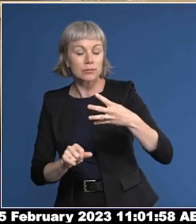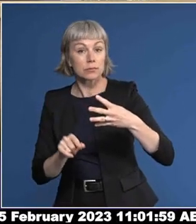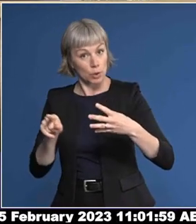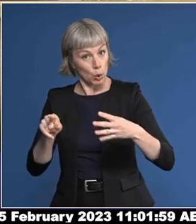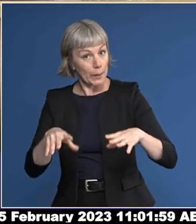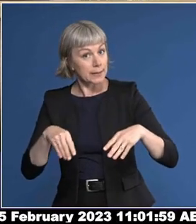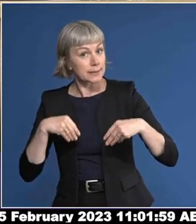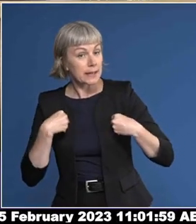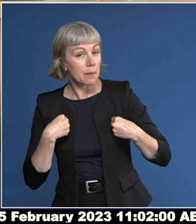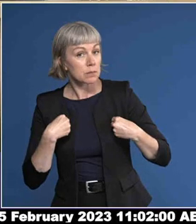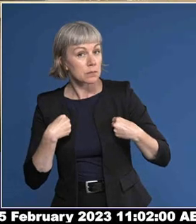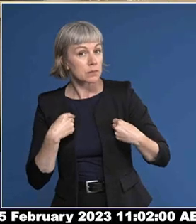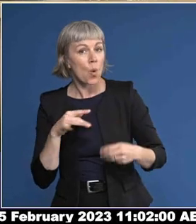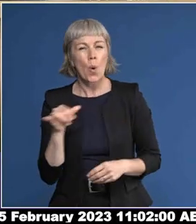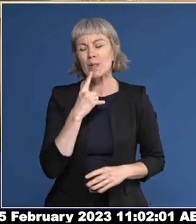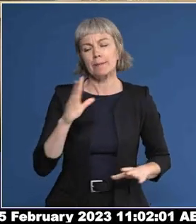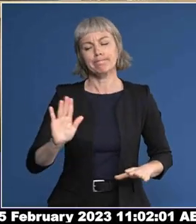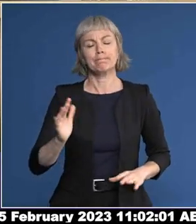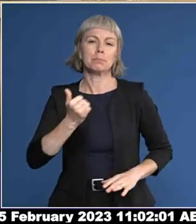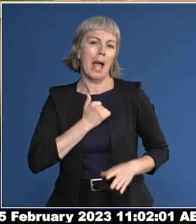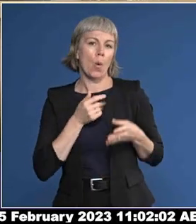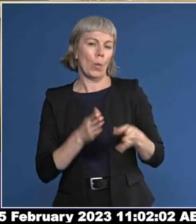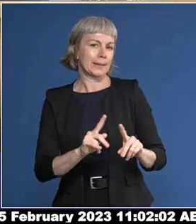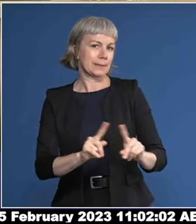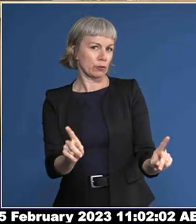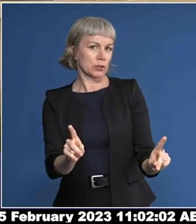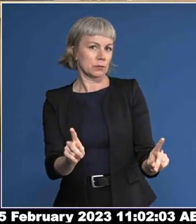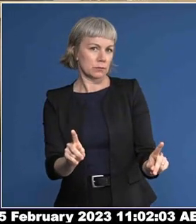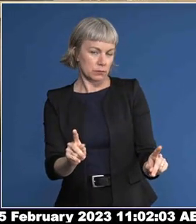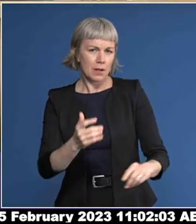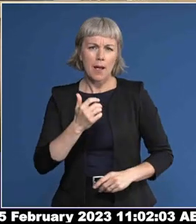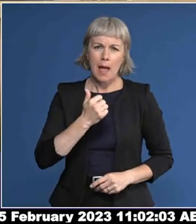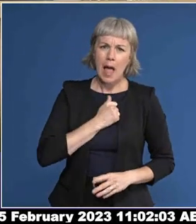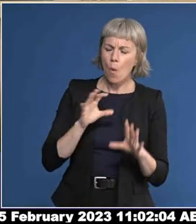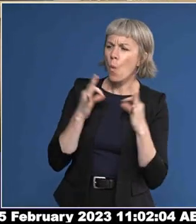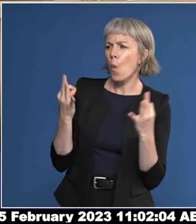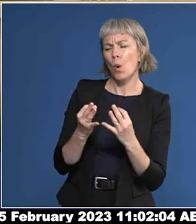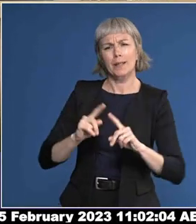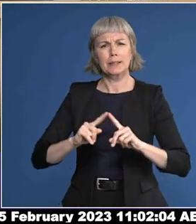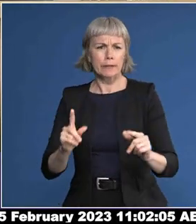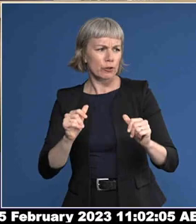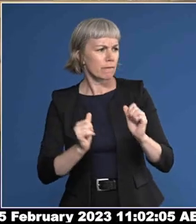a Sunnyfield or an Araluen way we like to practice in restrictive practices or manual